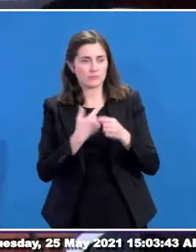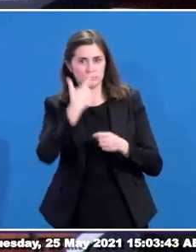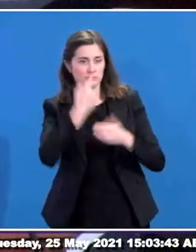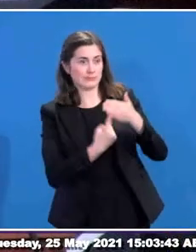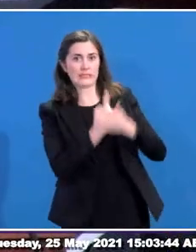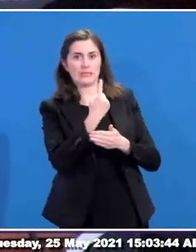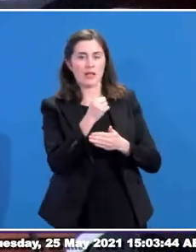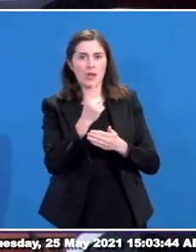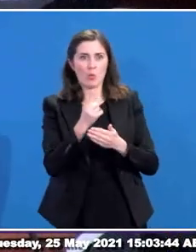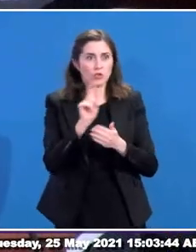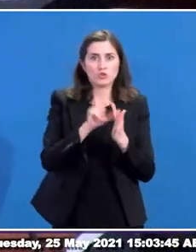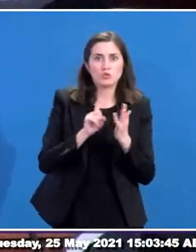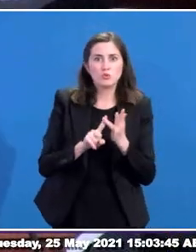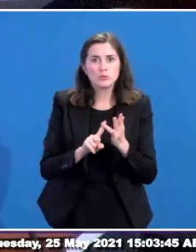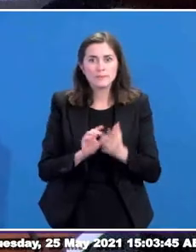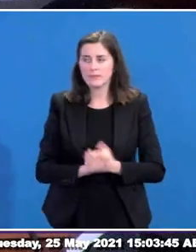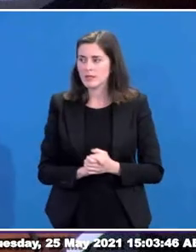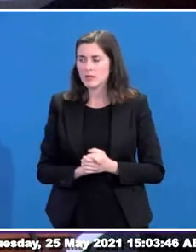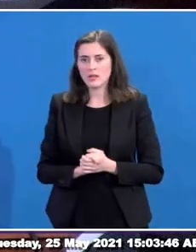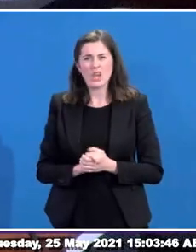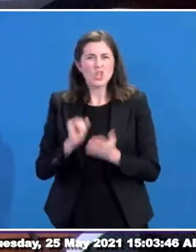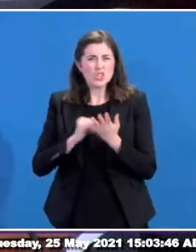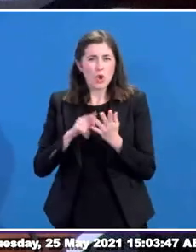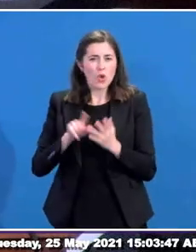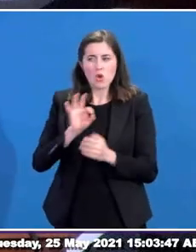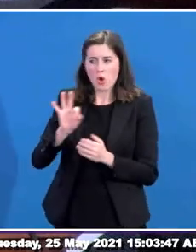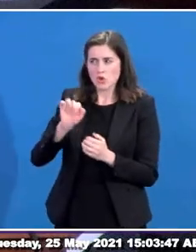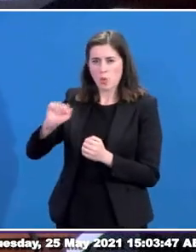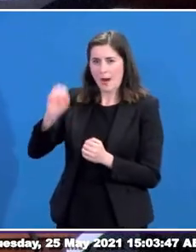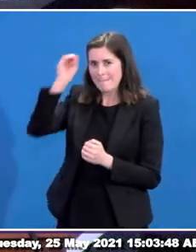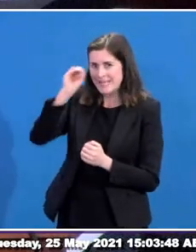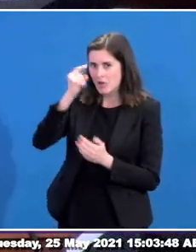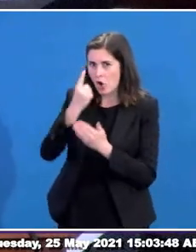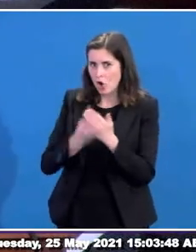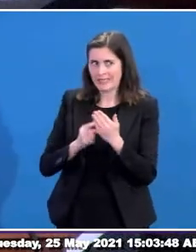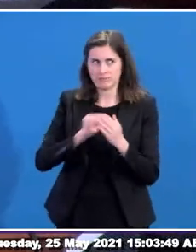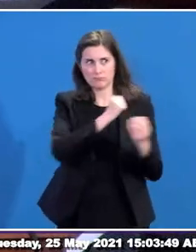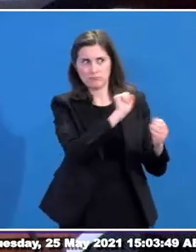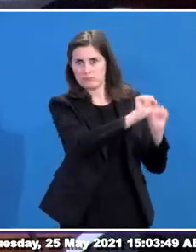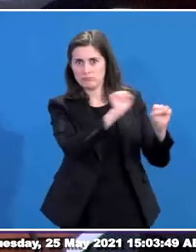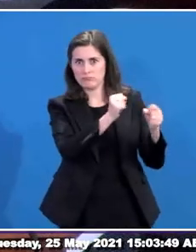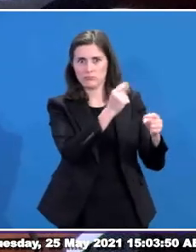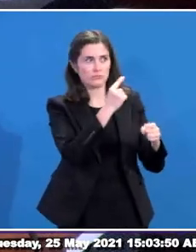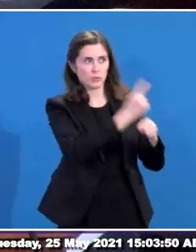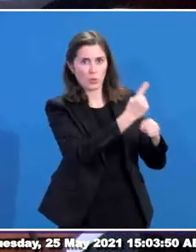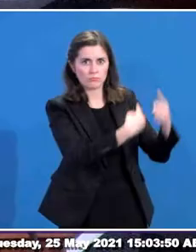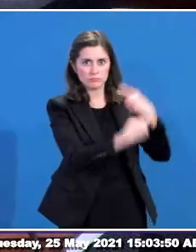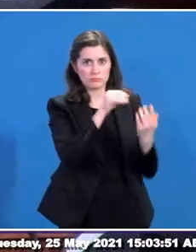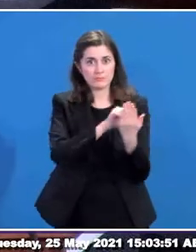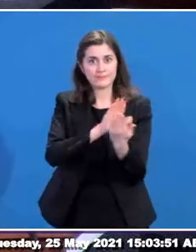views on it, you are just saying this is what I was told on these topics. That's correct. Over the page, that's the same for the behaviour support plan.